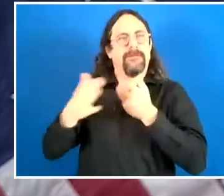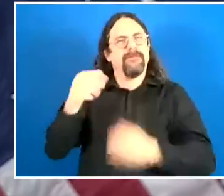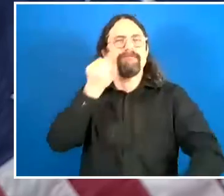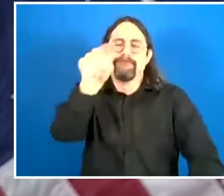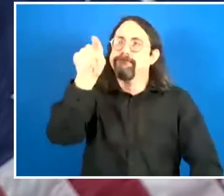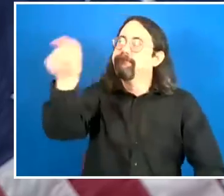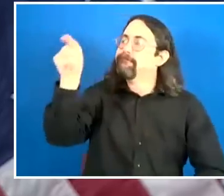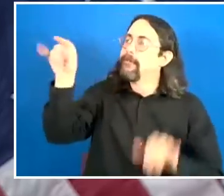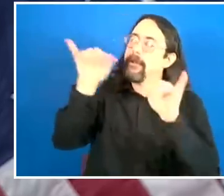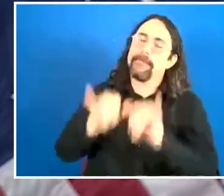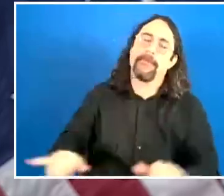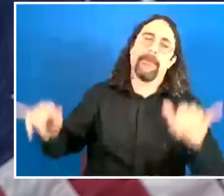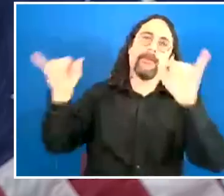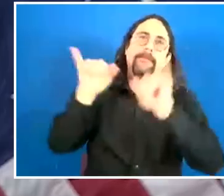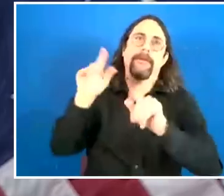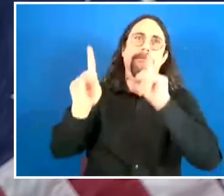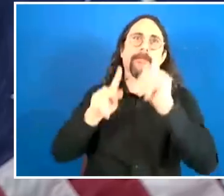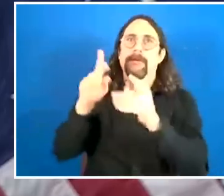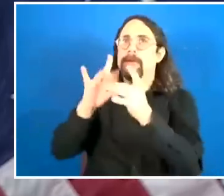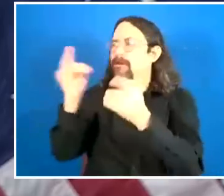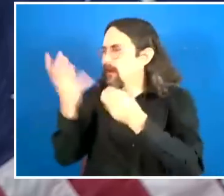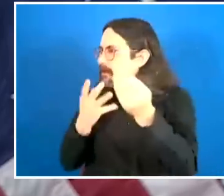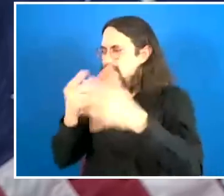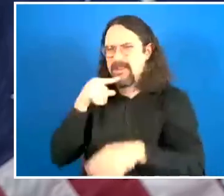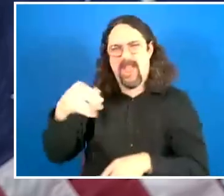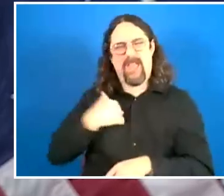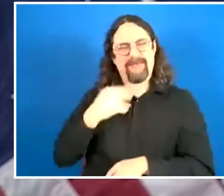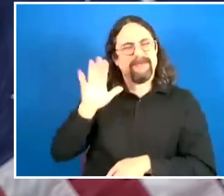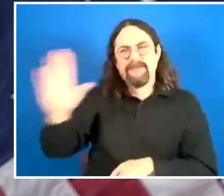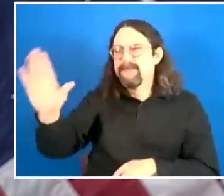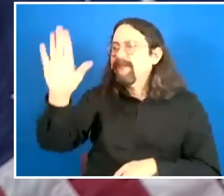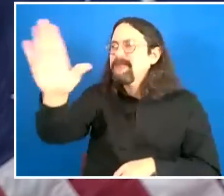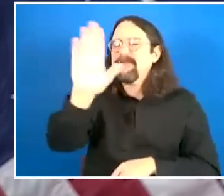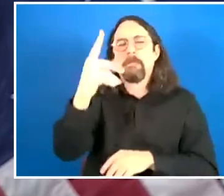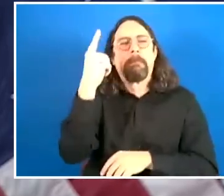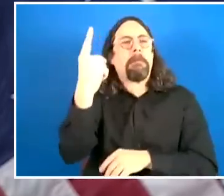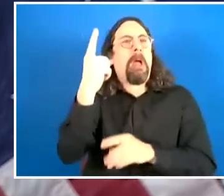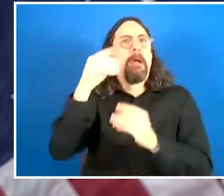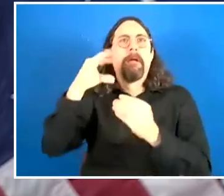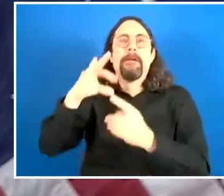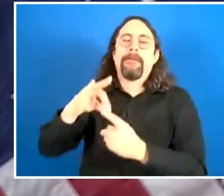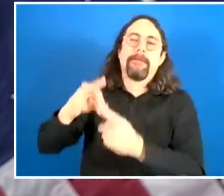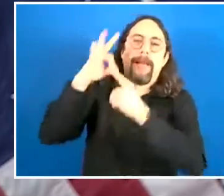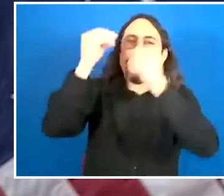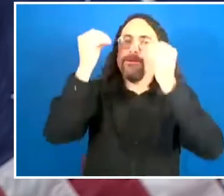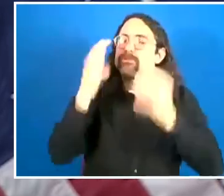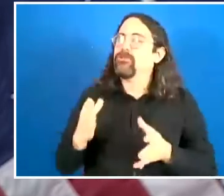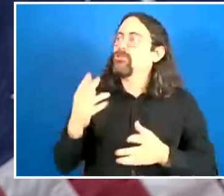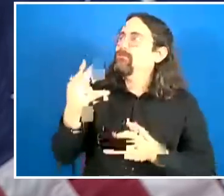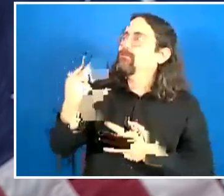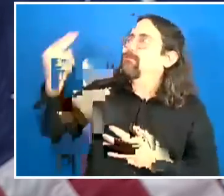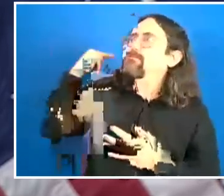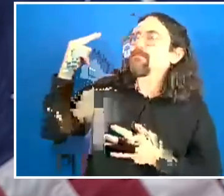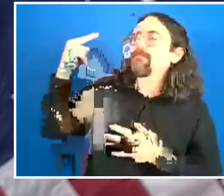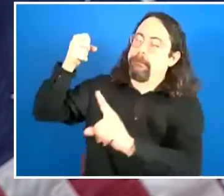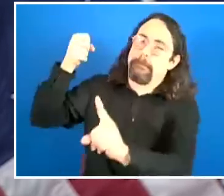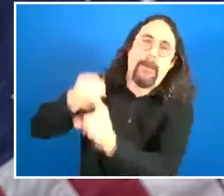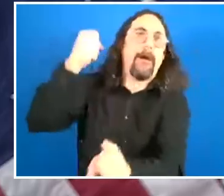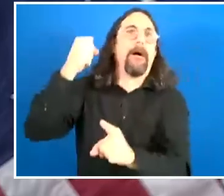TEACHER STARTED A YOUNG RSPEONN O A VERY DIFFERENT ROAD. AND SO MANY OF THE PPEOLE WE